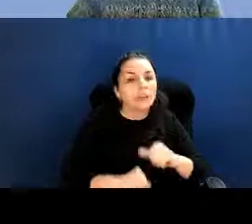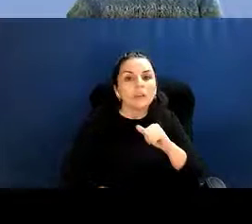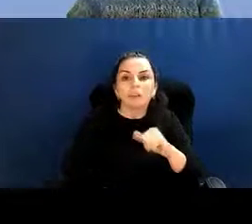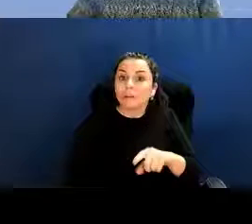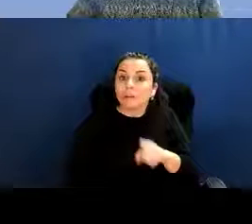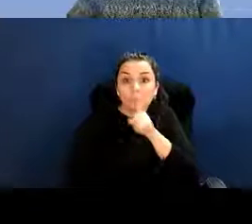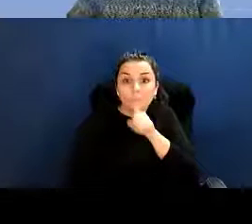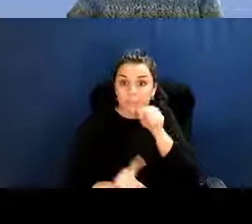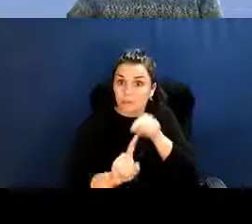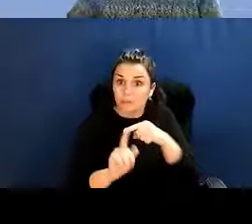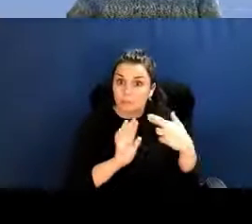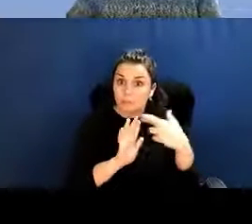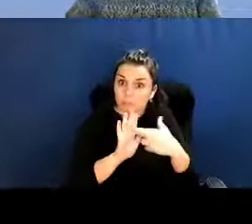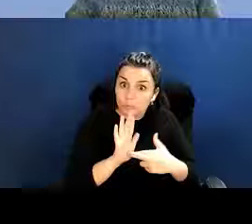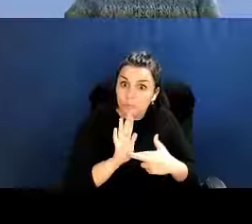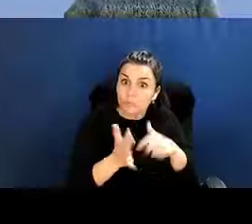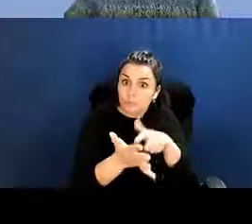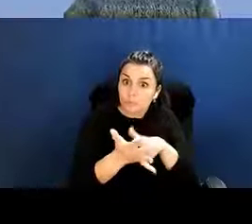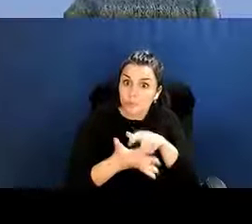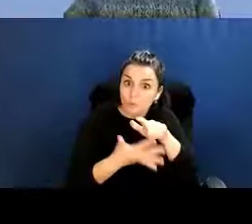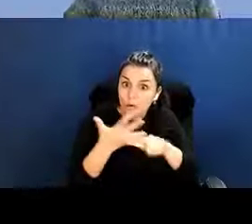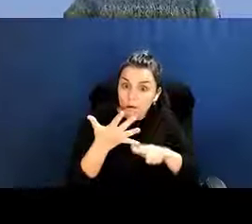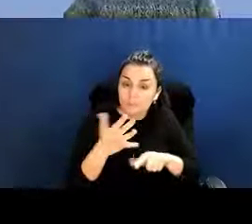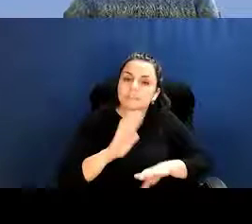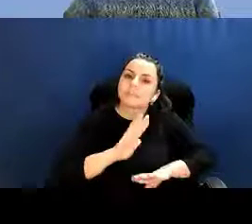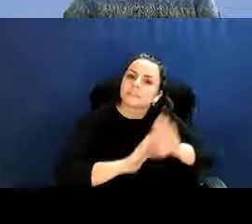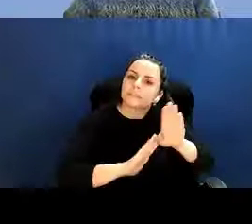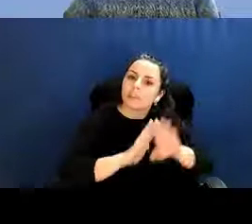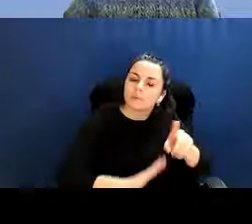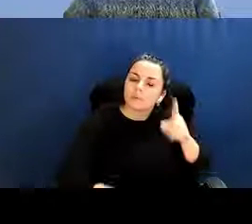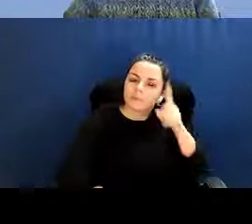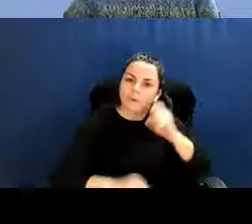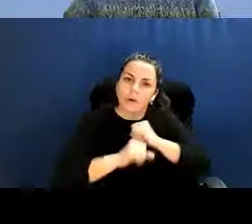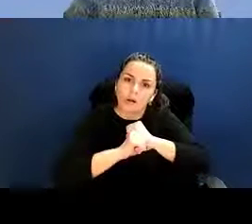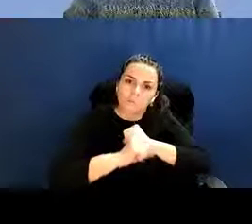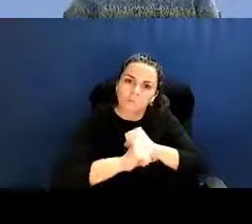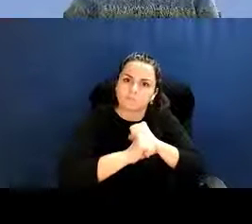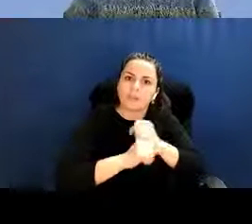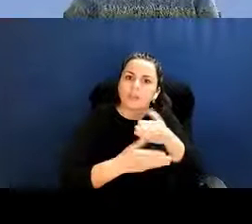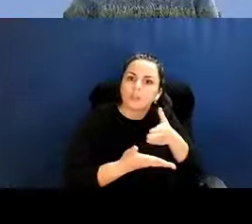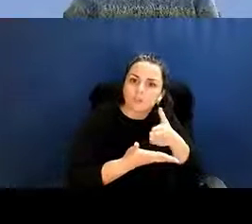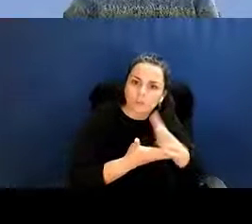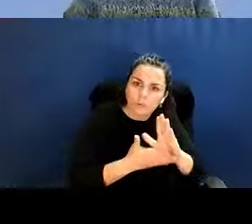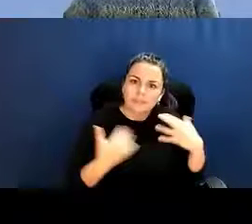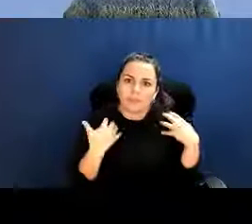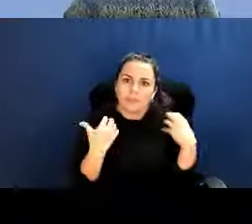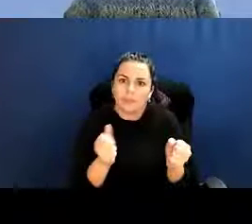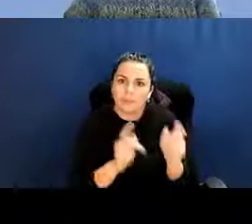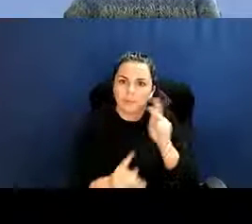were developed really with protecting the rights and welfare of individual subjects in mind,